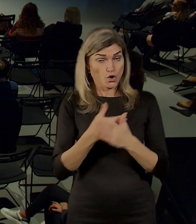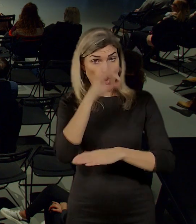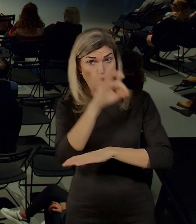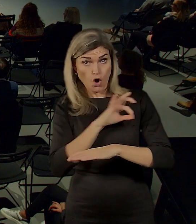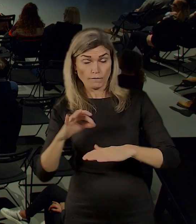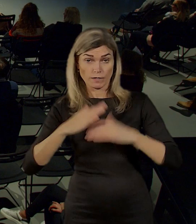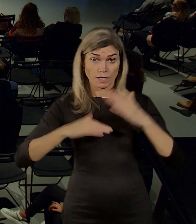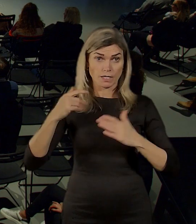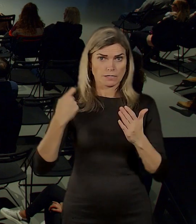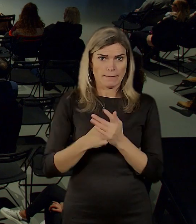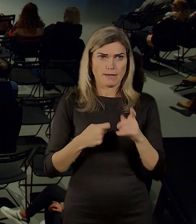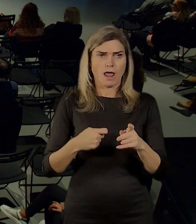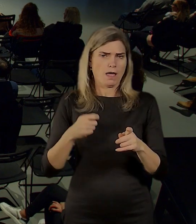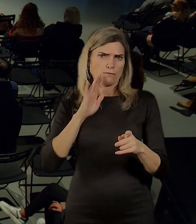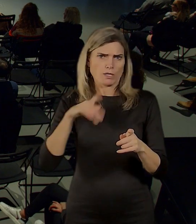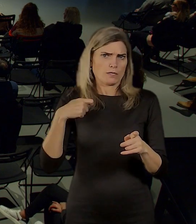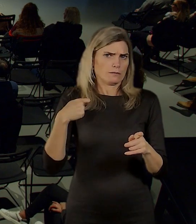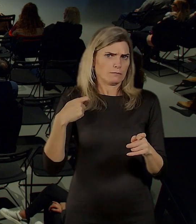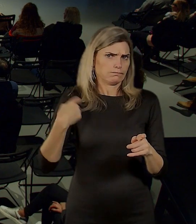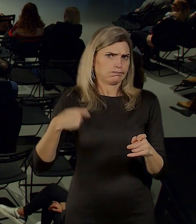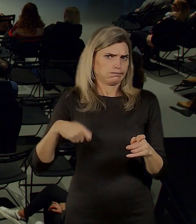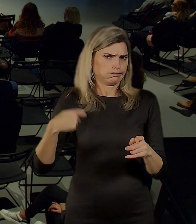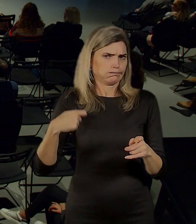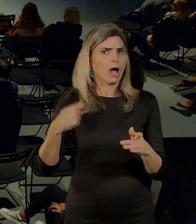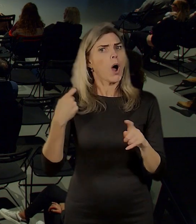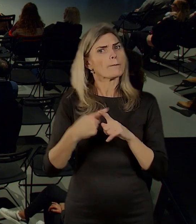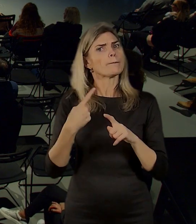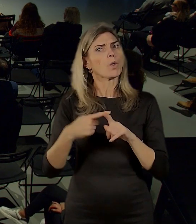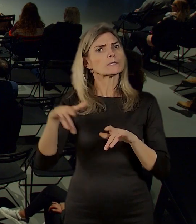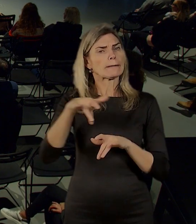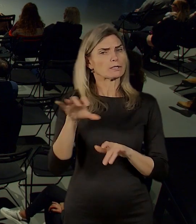is the project able to count on that nowadays? And how did you prepare for that aspect?